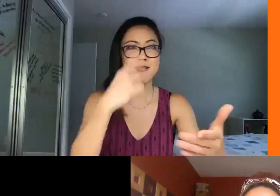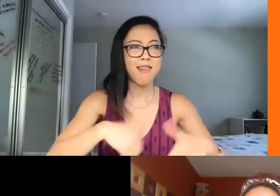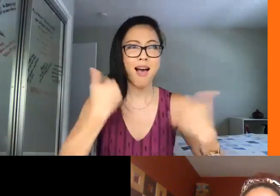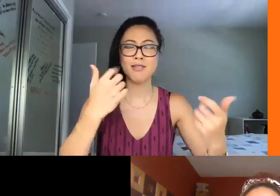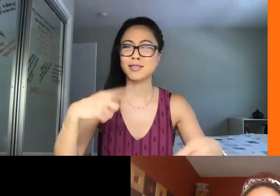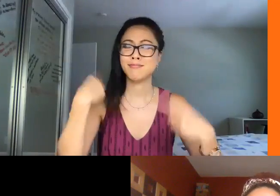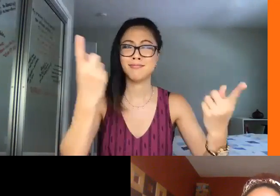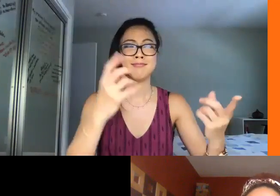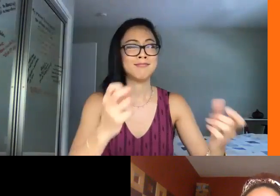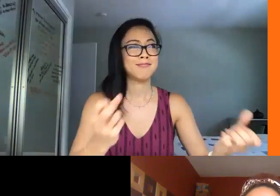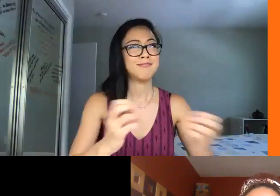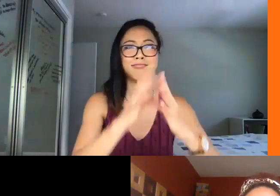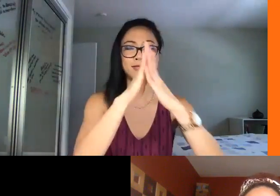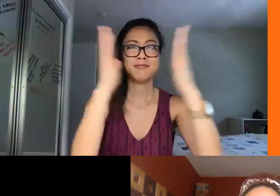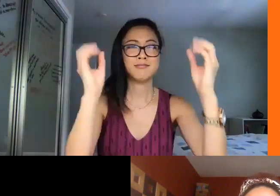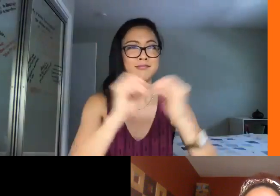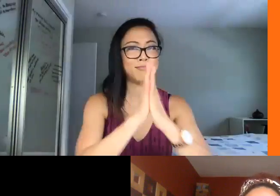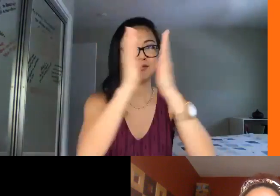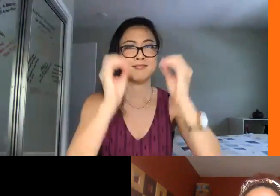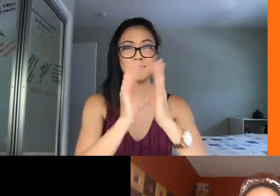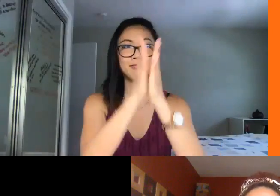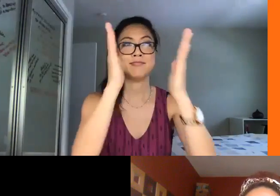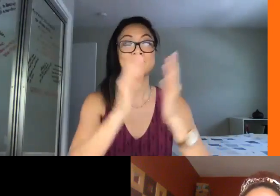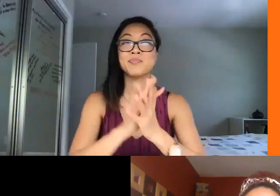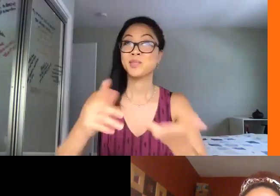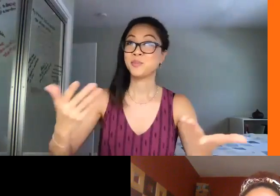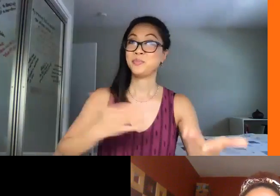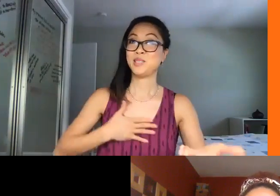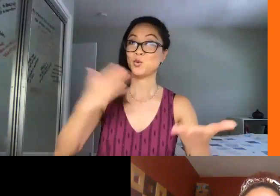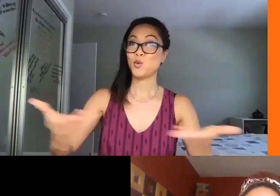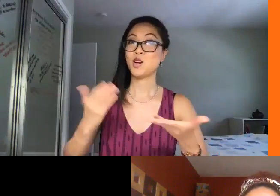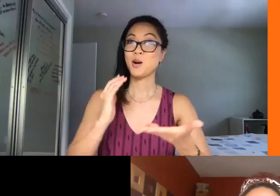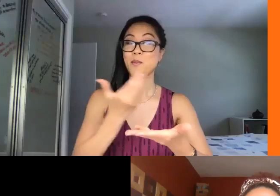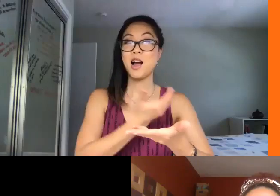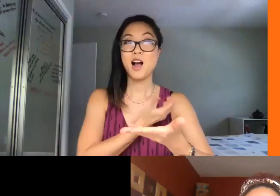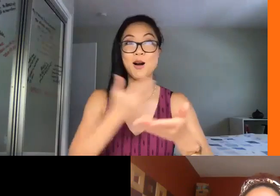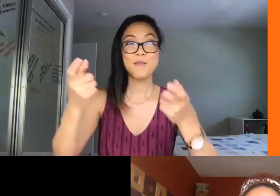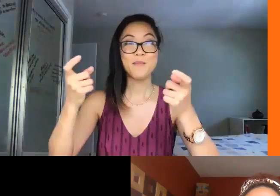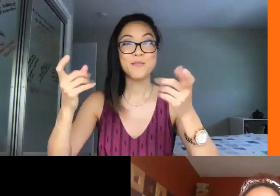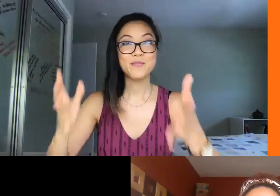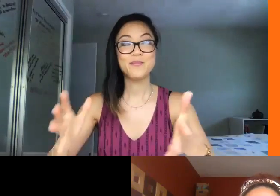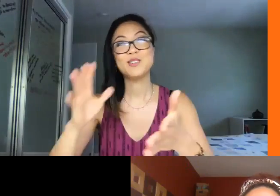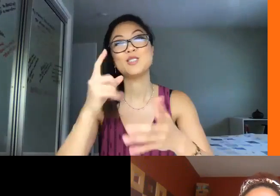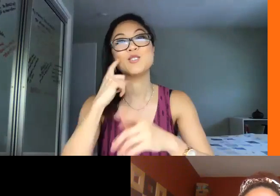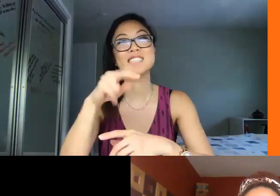I'm pleased to welcome our moderator dance NYC's manager of inclusion initiatives Candace Thompson